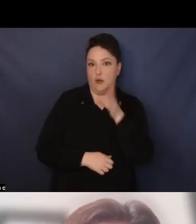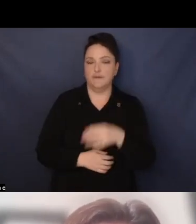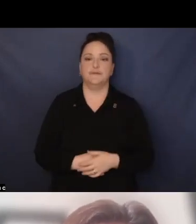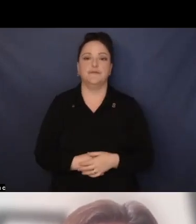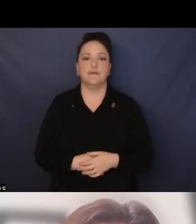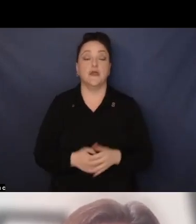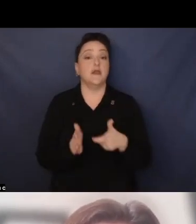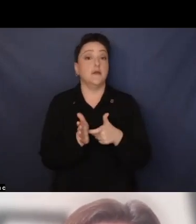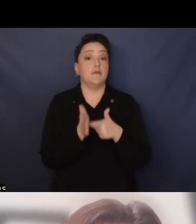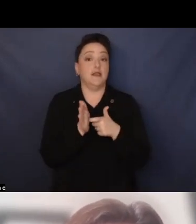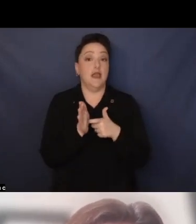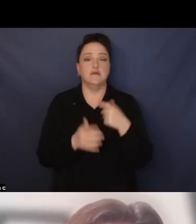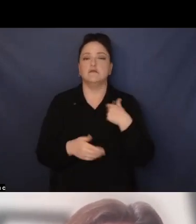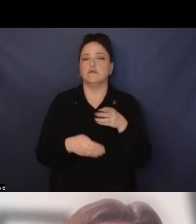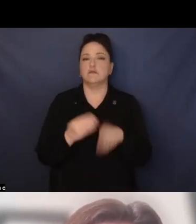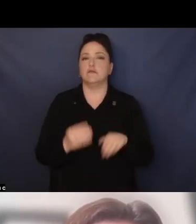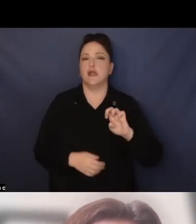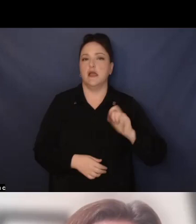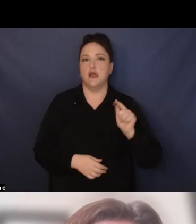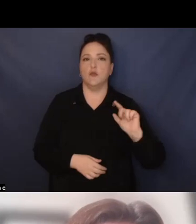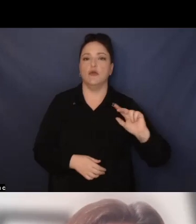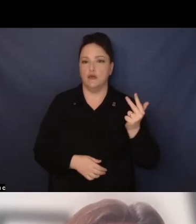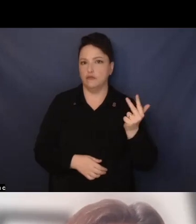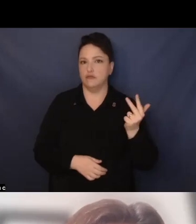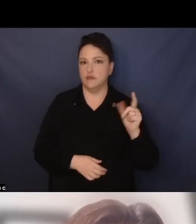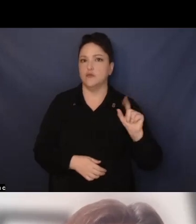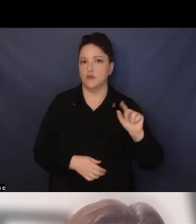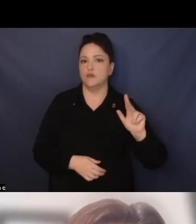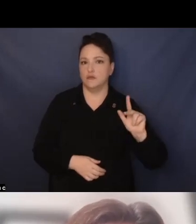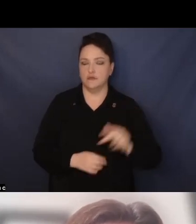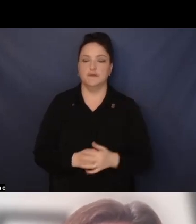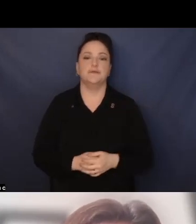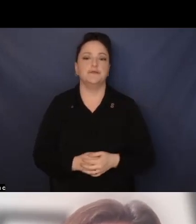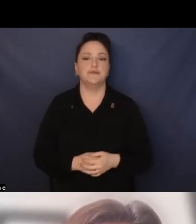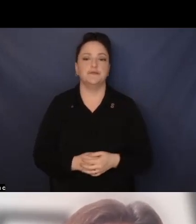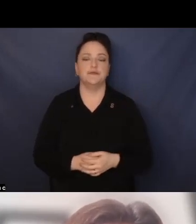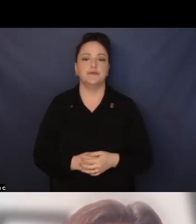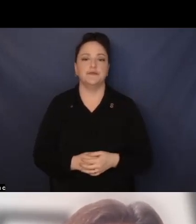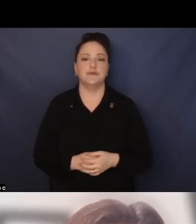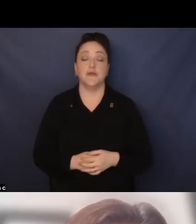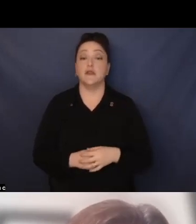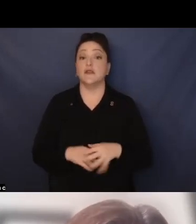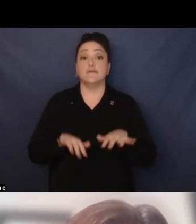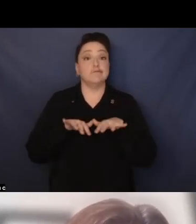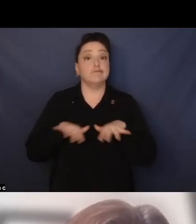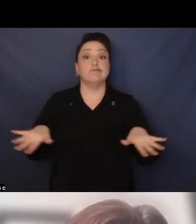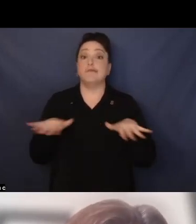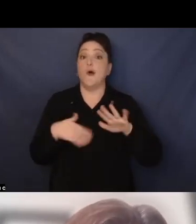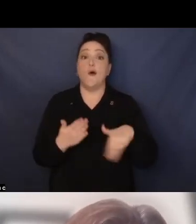2023. The statewide mandate for healthcare facilities. It does say in this guidance